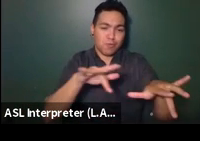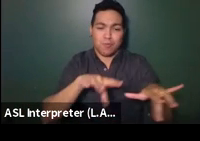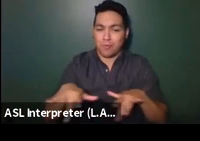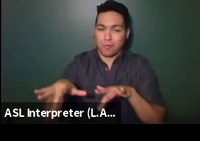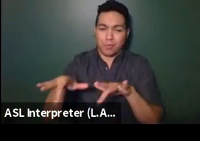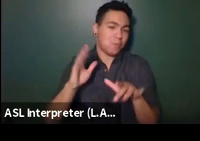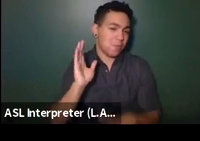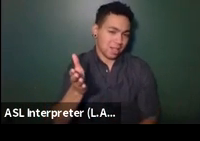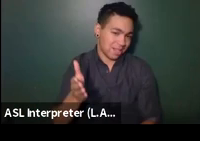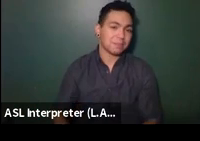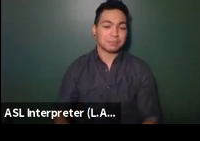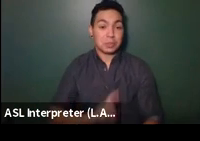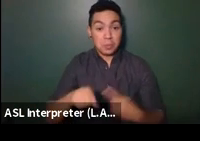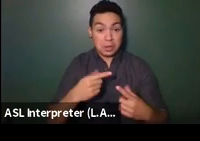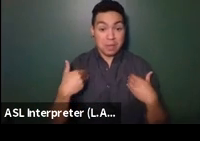ESD 189 - Amy Colburn: Kind of are able to have access and dig in.